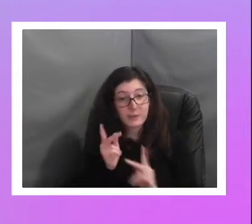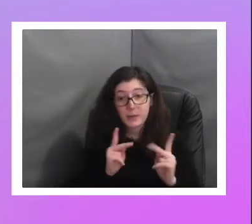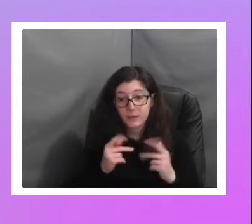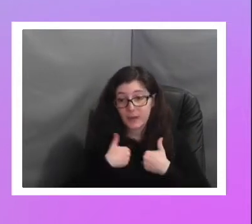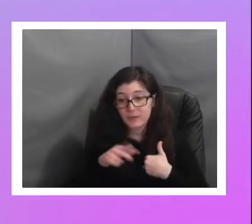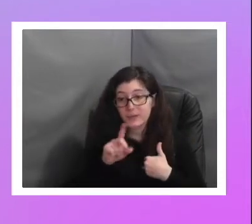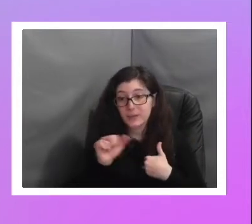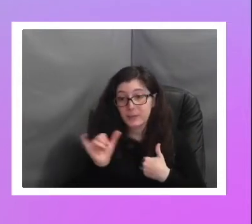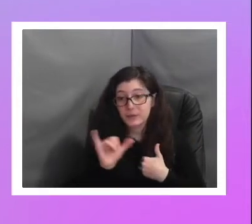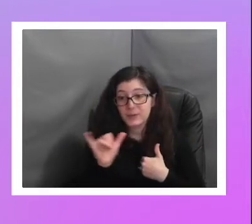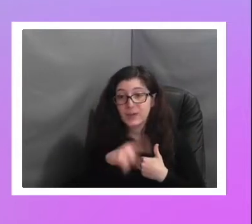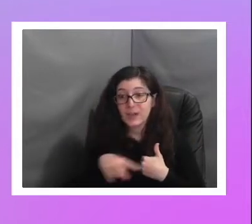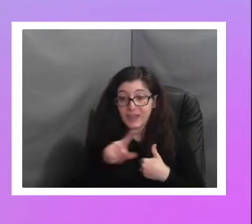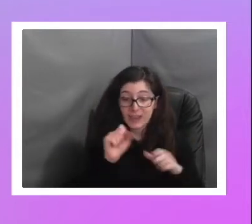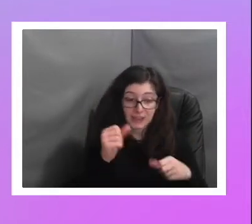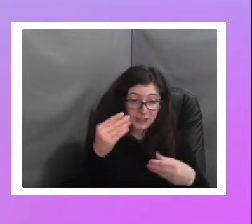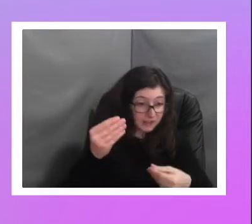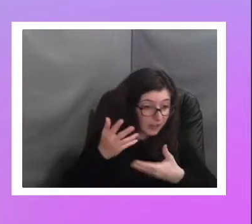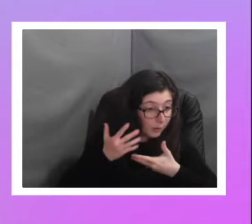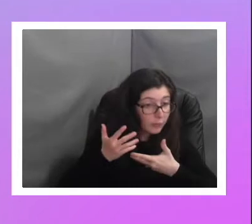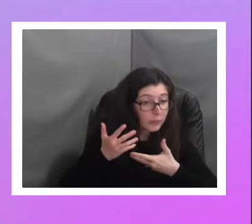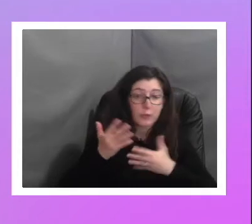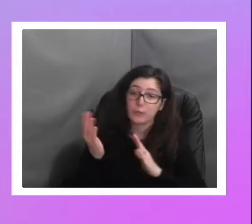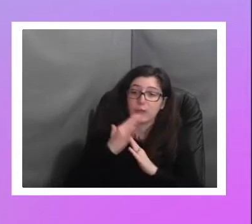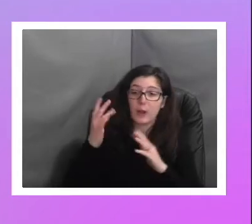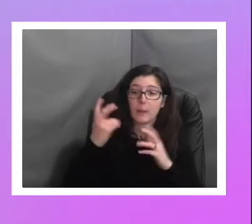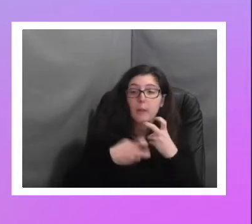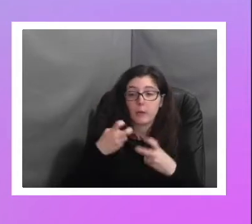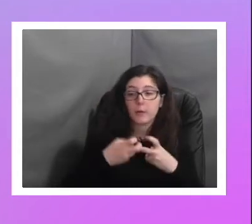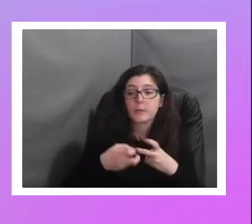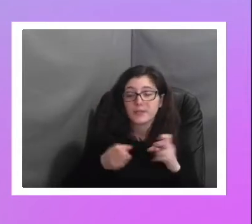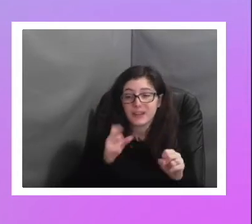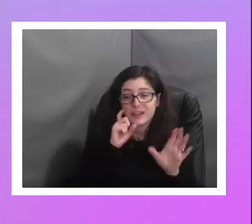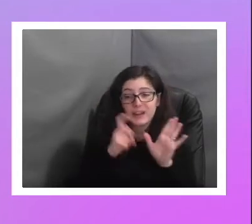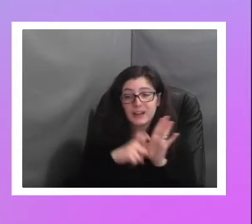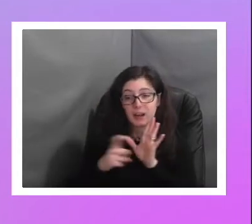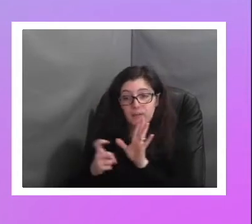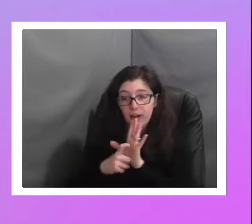they are the ones who can tell you what the biggest problems are, what lots of the problems are.